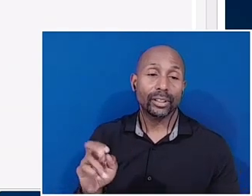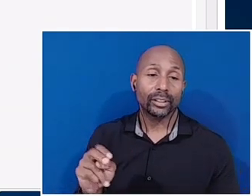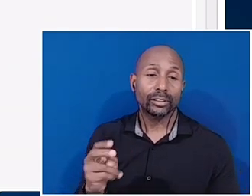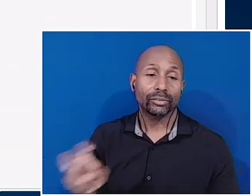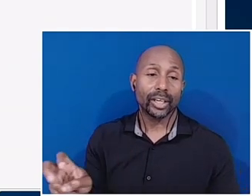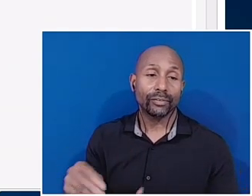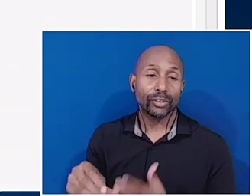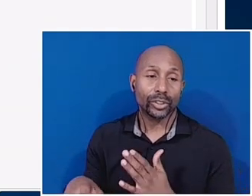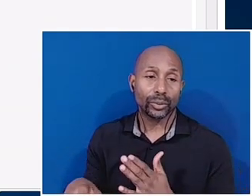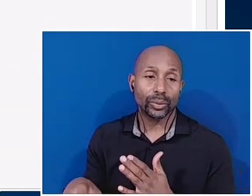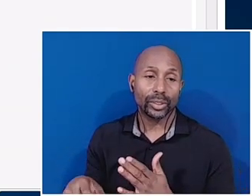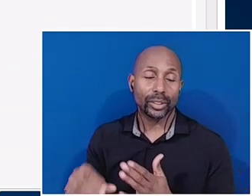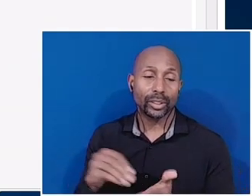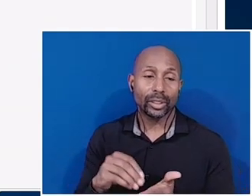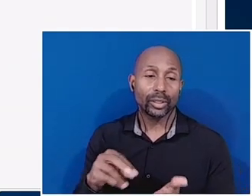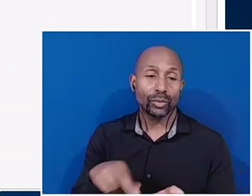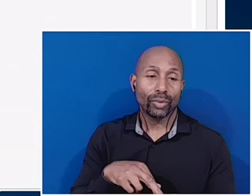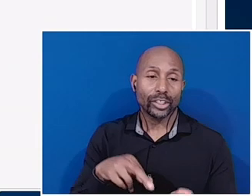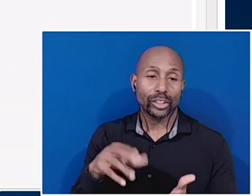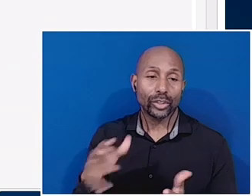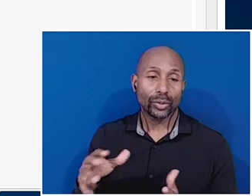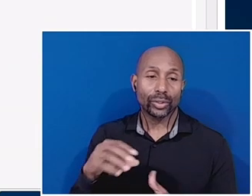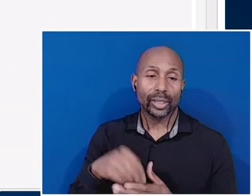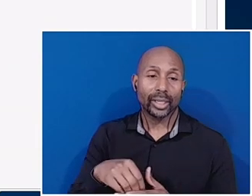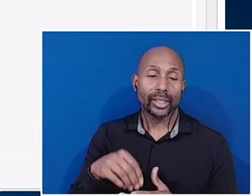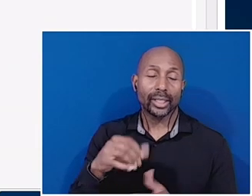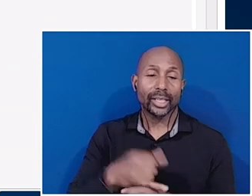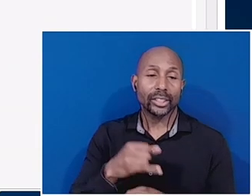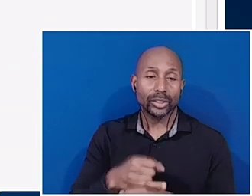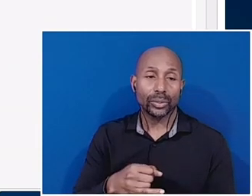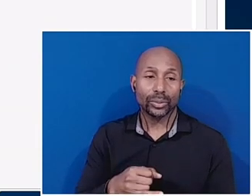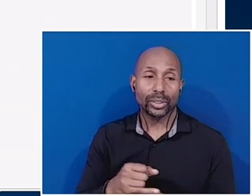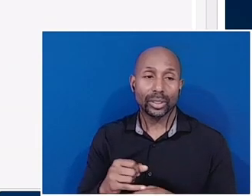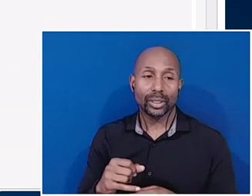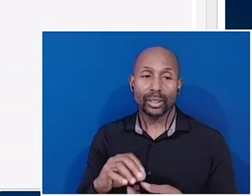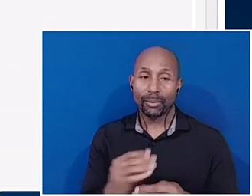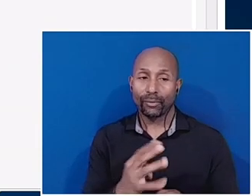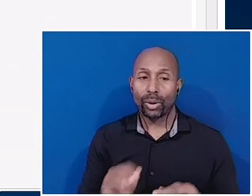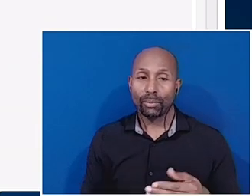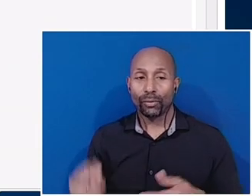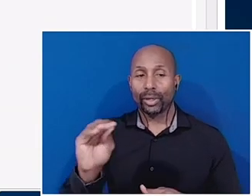up there and then on the following for ensuring institutions transfer credit